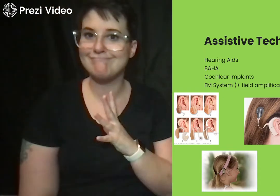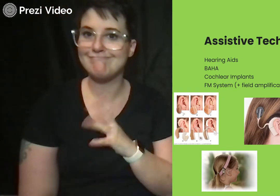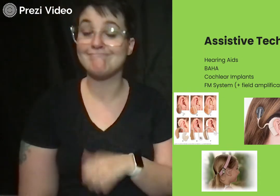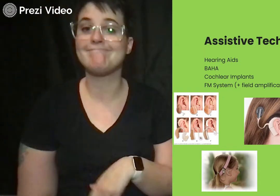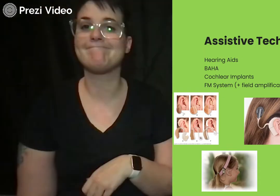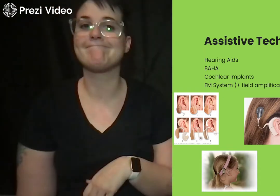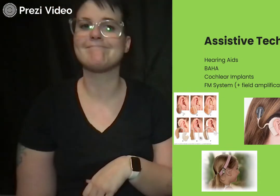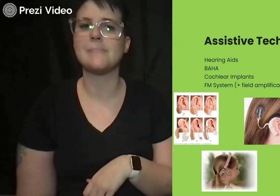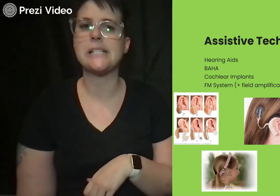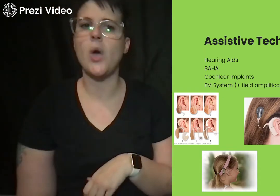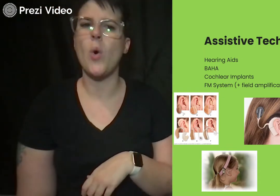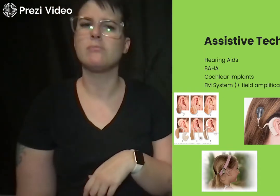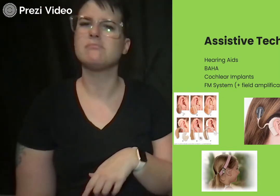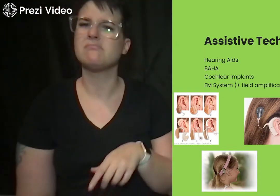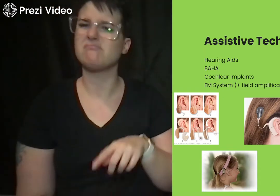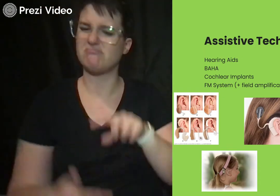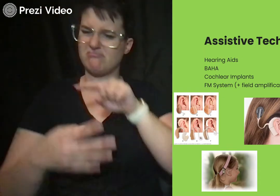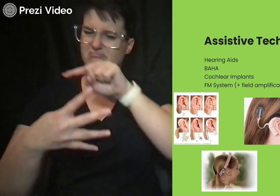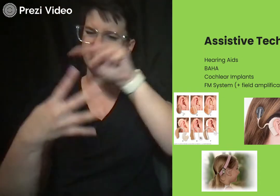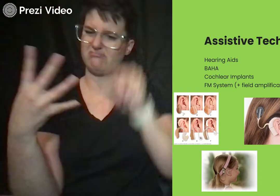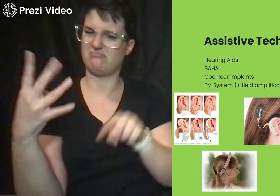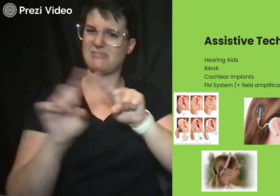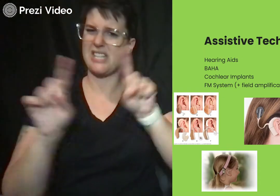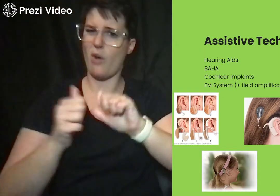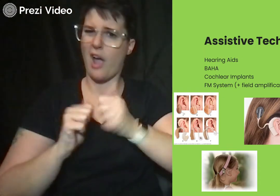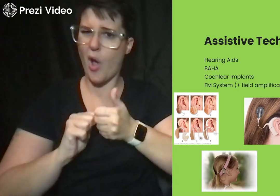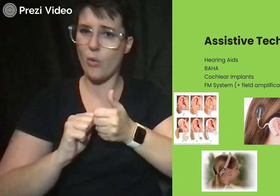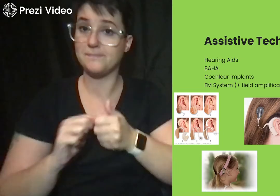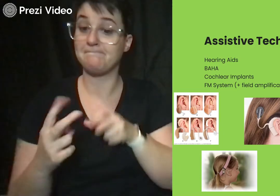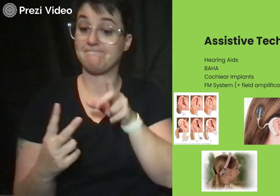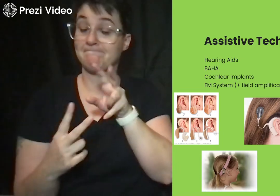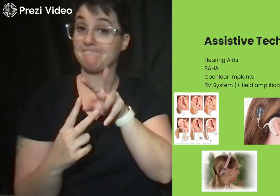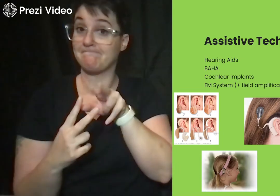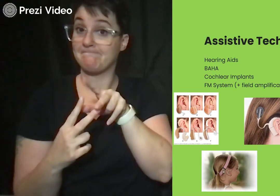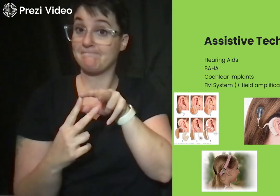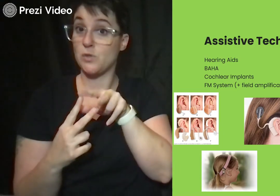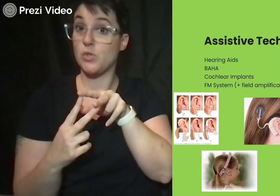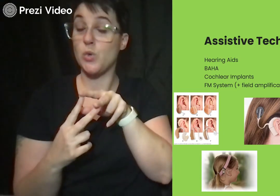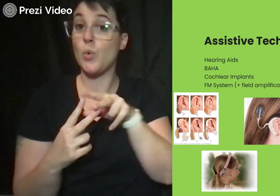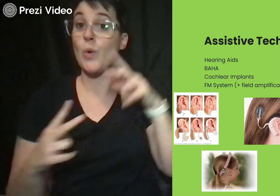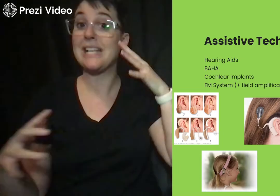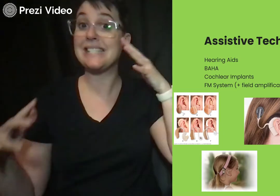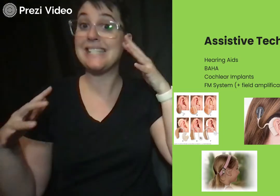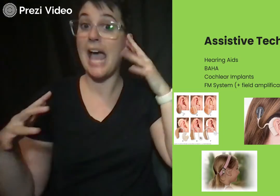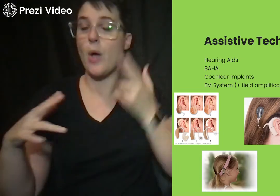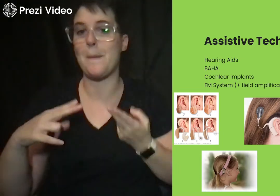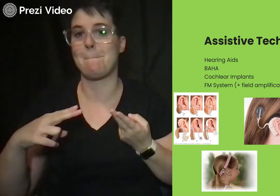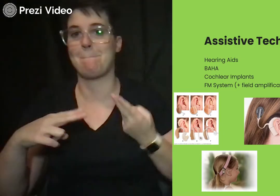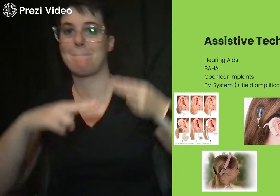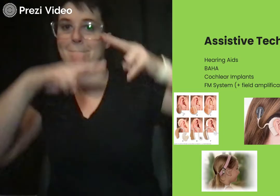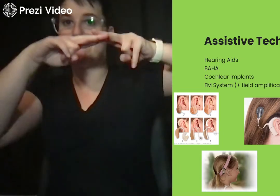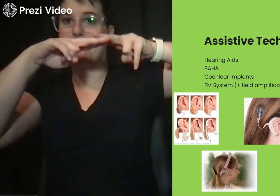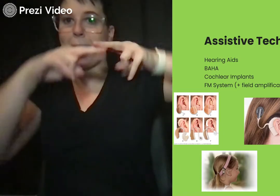The difference between the types of A.T. is that hearing aids amplify sound - make it louder